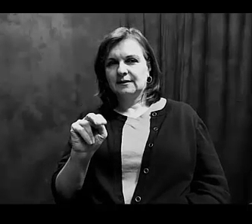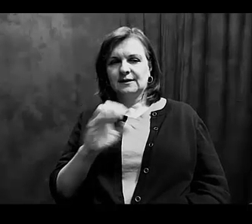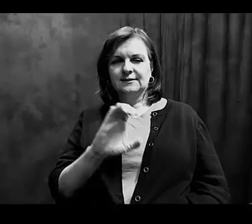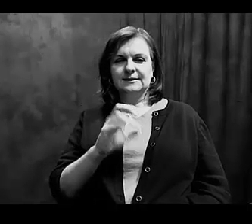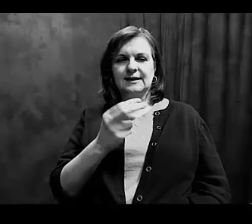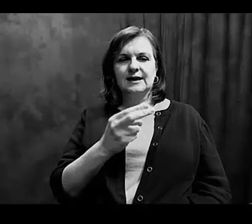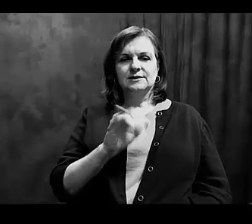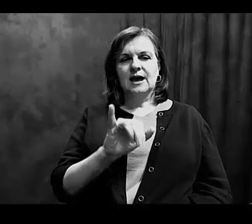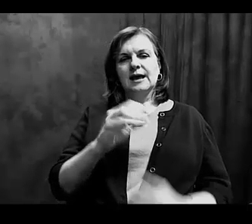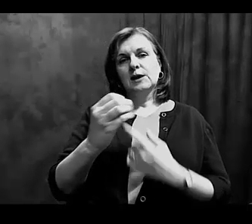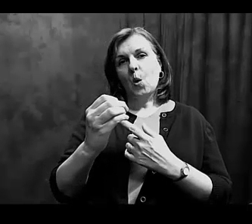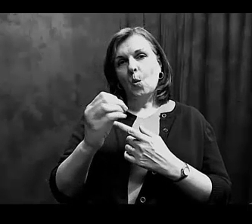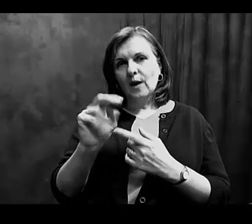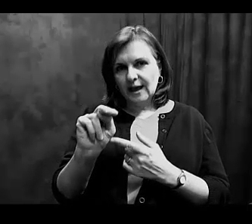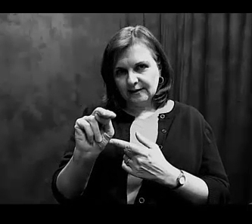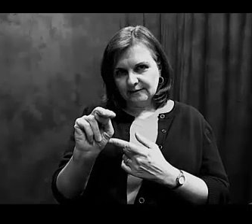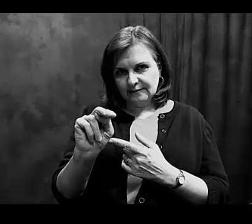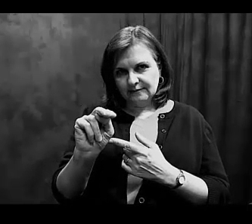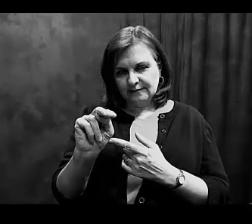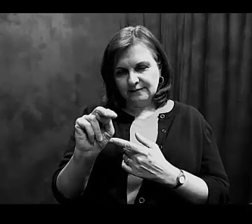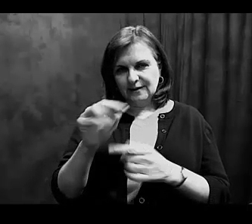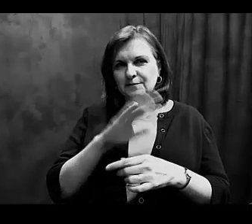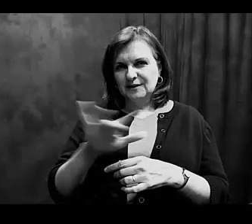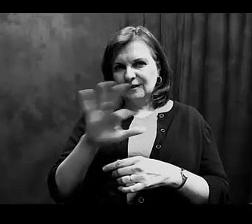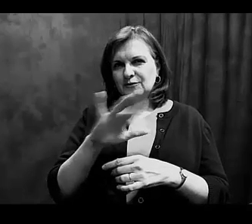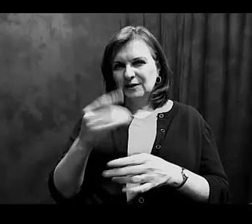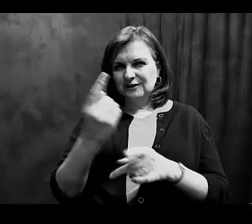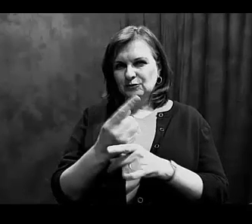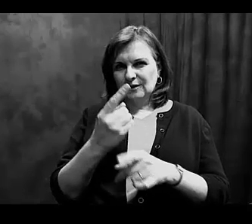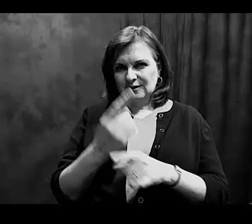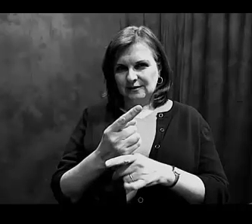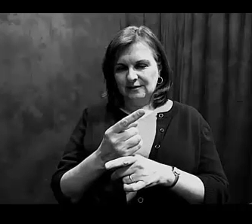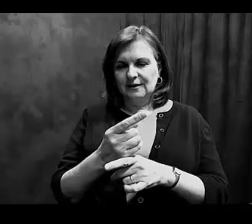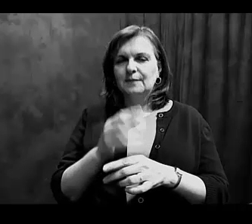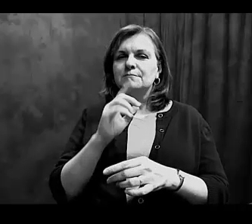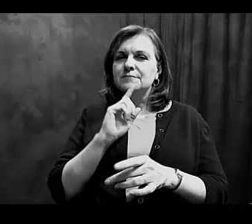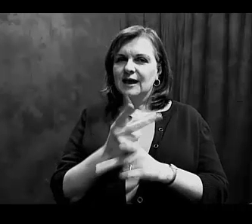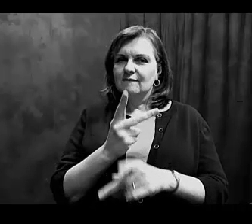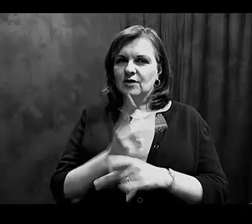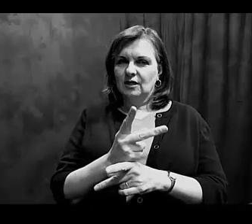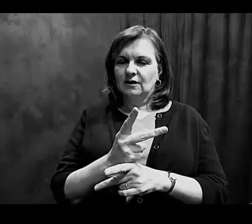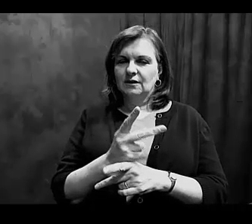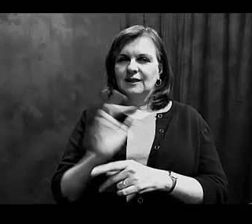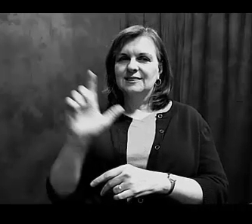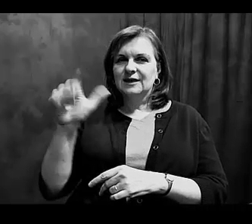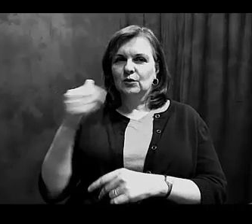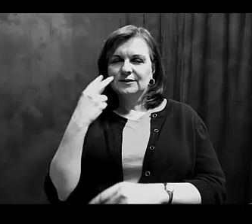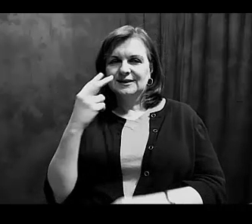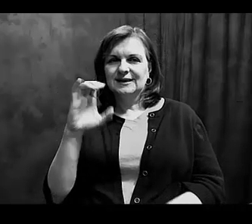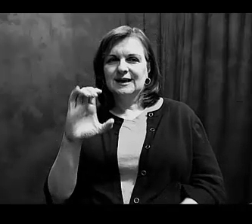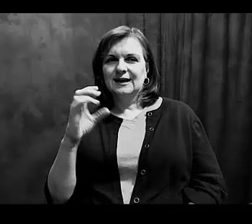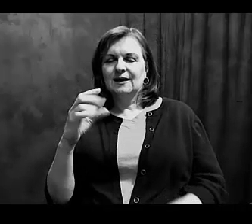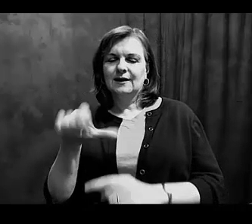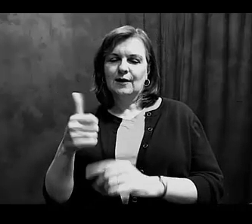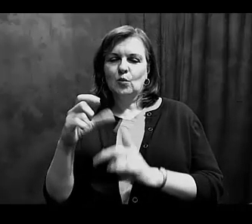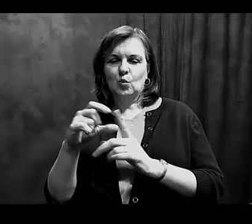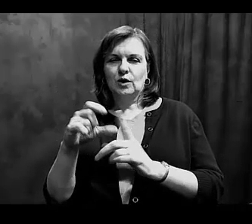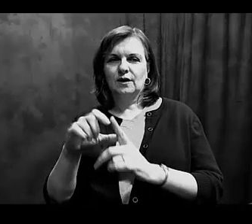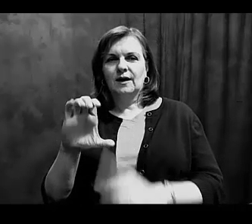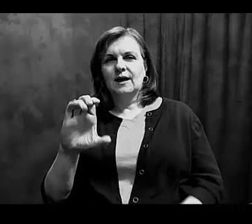CHITON please be careful with this! We will see chitin